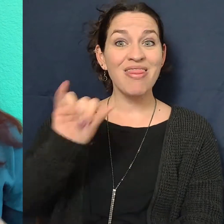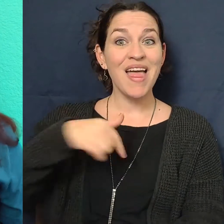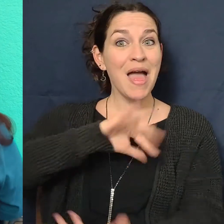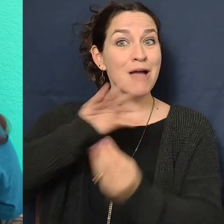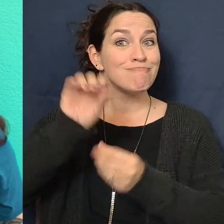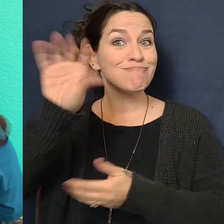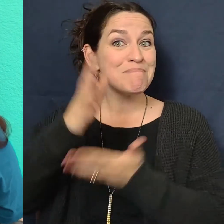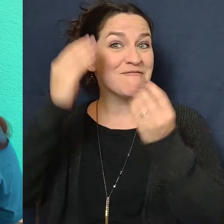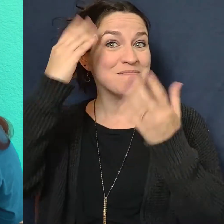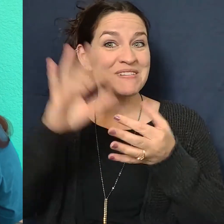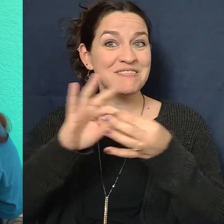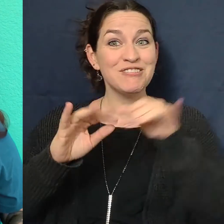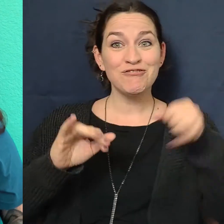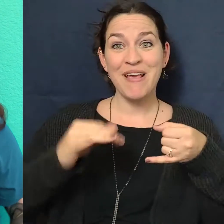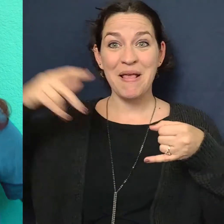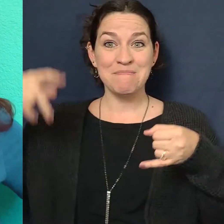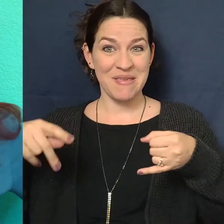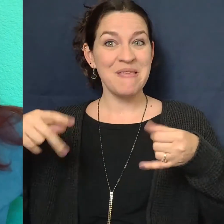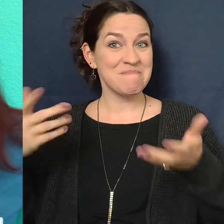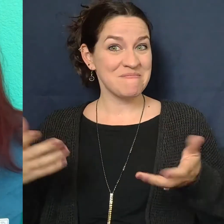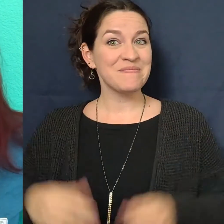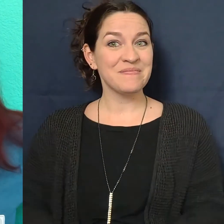So those are my thoughts on the J and the P. Again, the Myers-Briggs is enormous